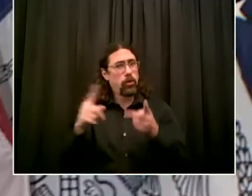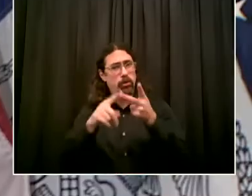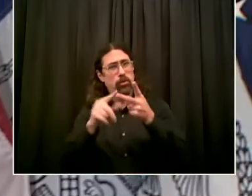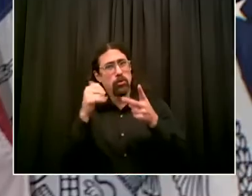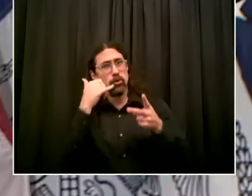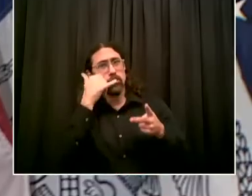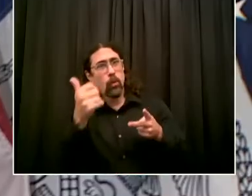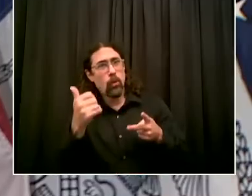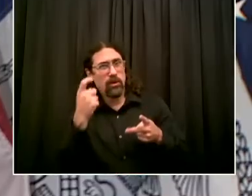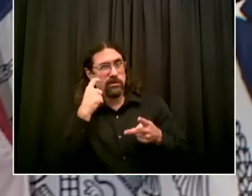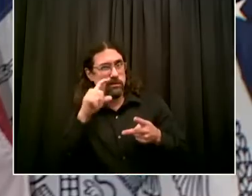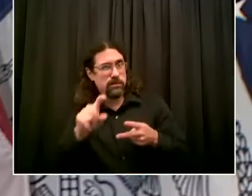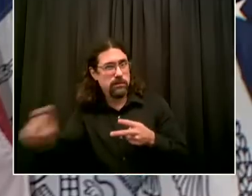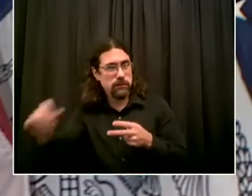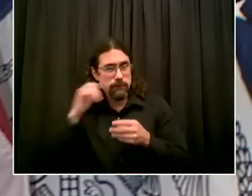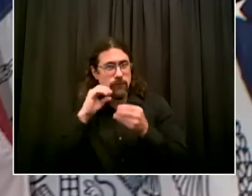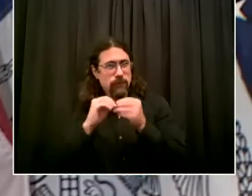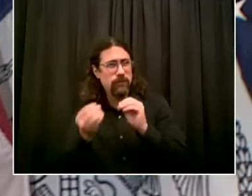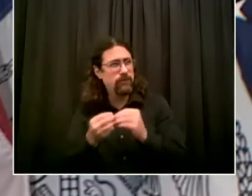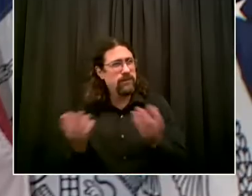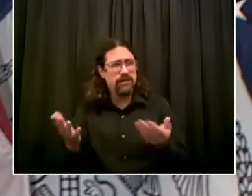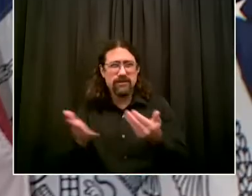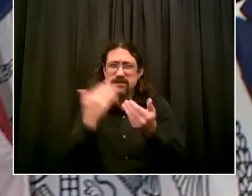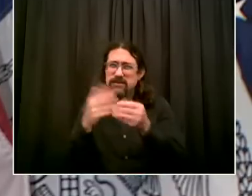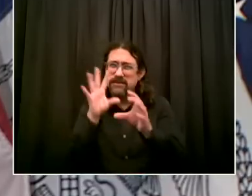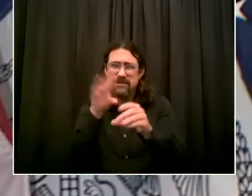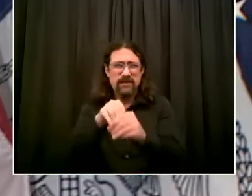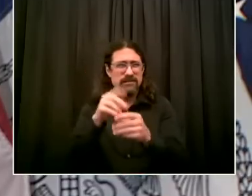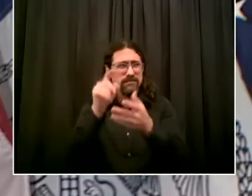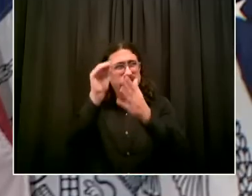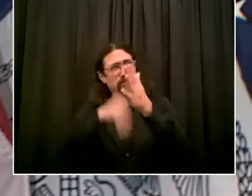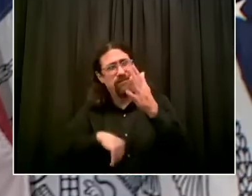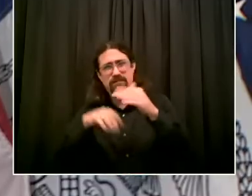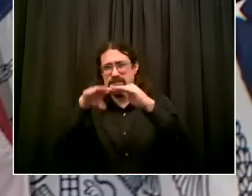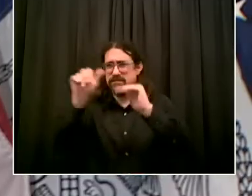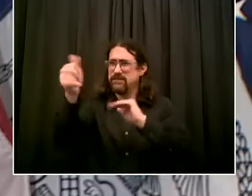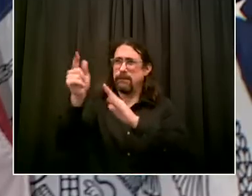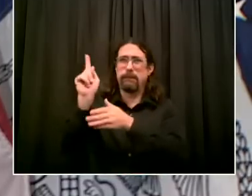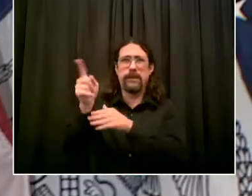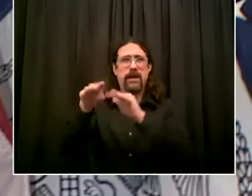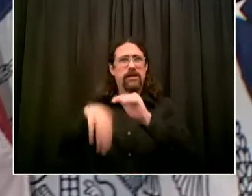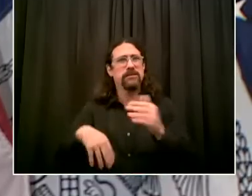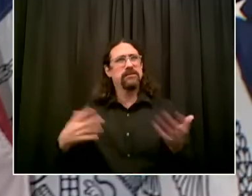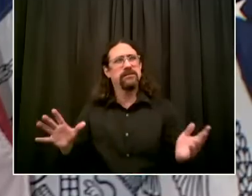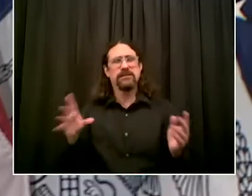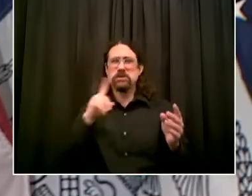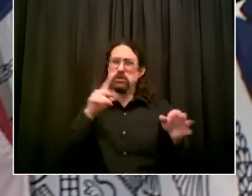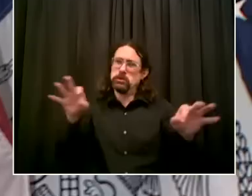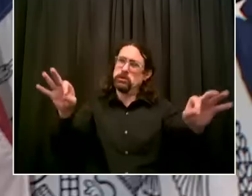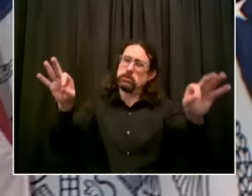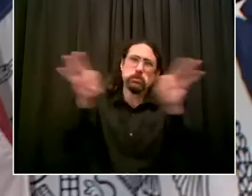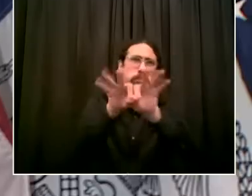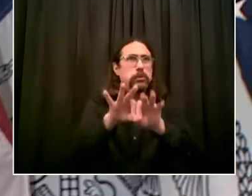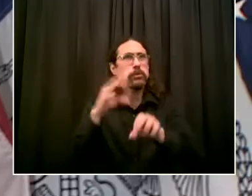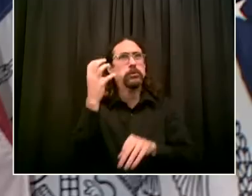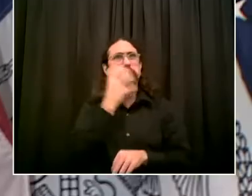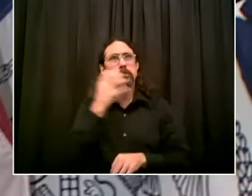GO TO MY2020CENSUS.GOV. THE CENSUS TEAM HAS DONE AN AMAZING JOB.